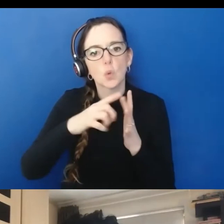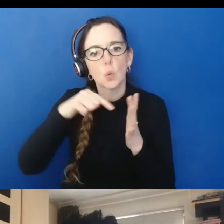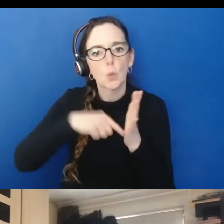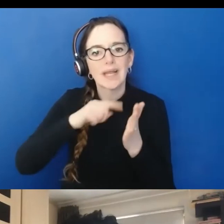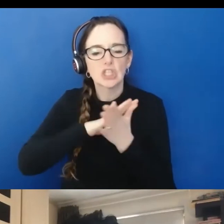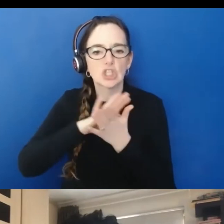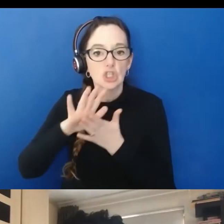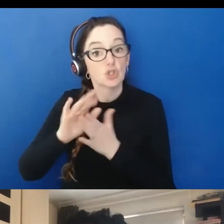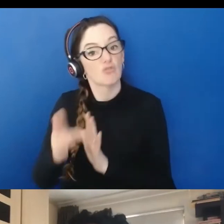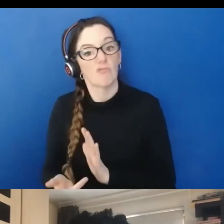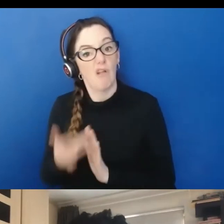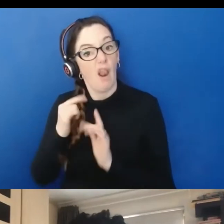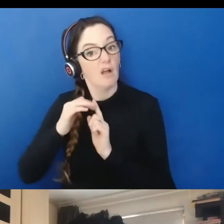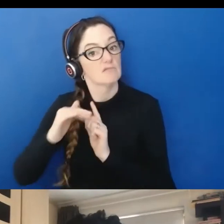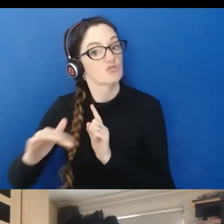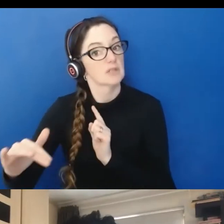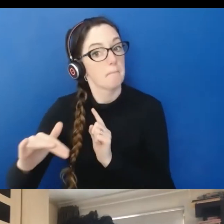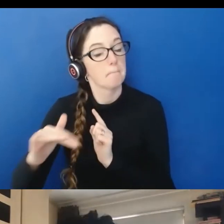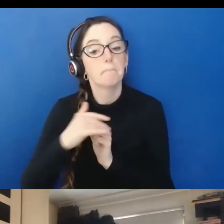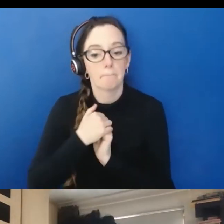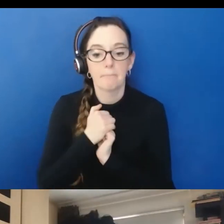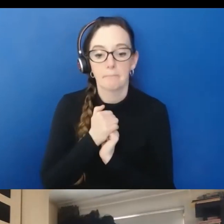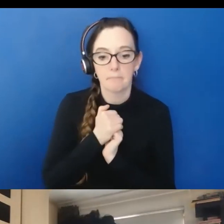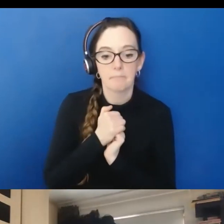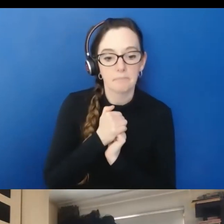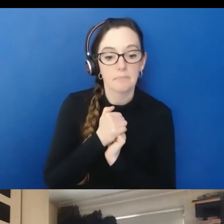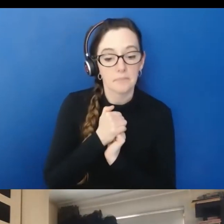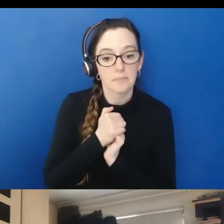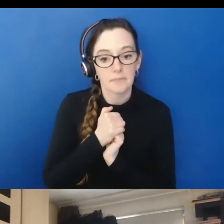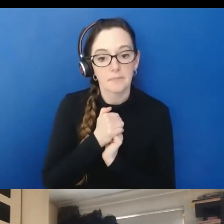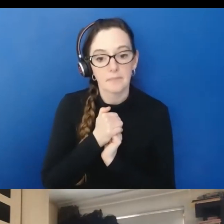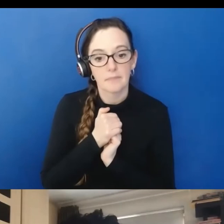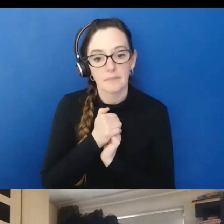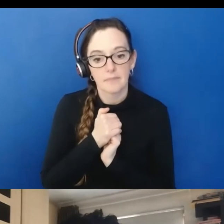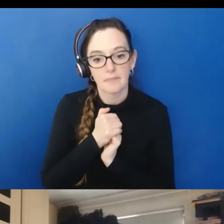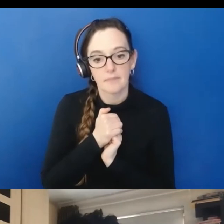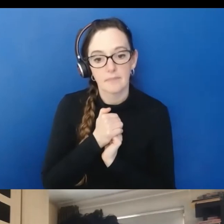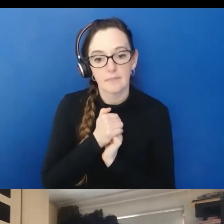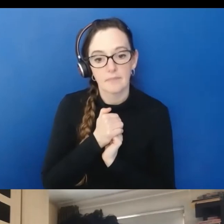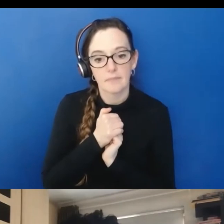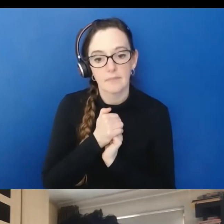But what I would like to take advantage of at this moment is to get one of the questions